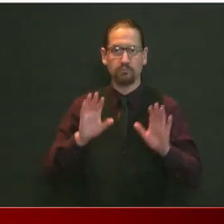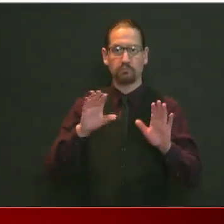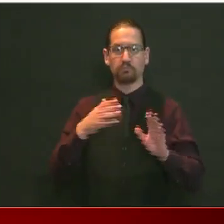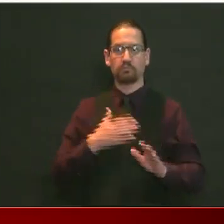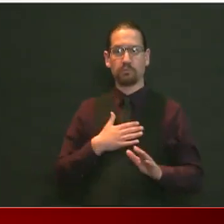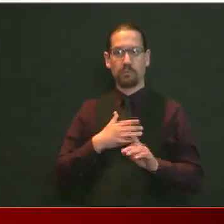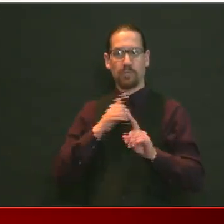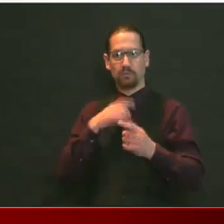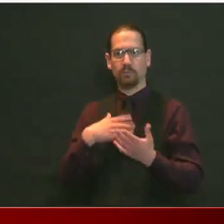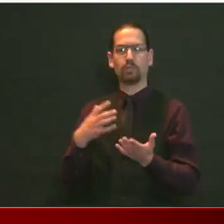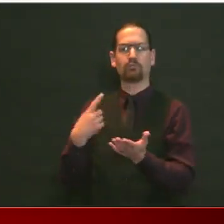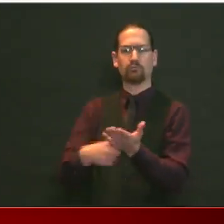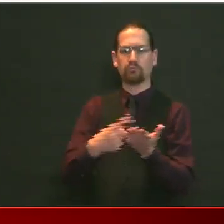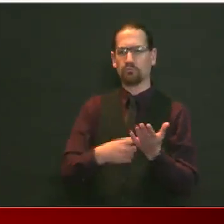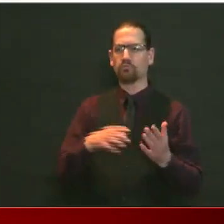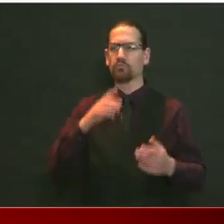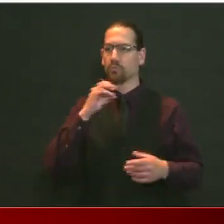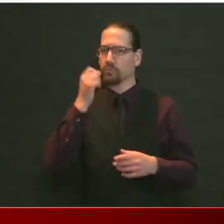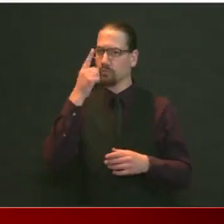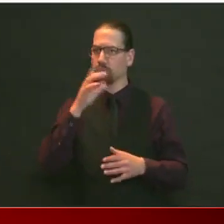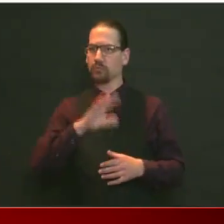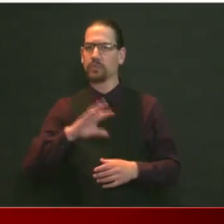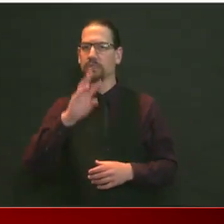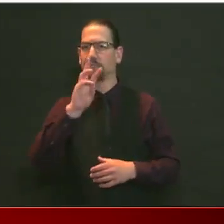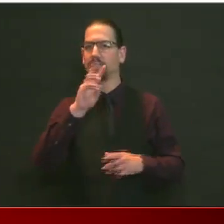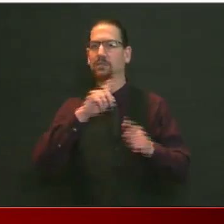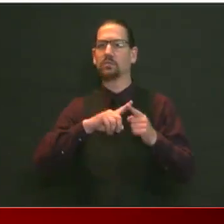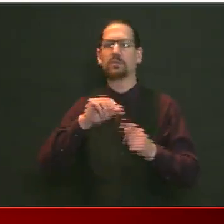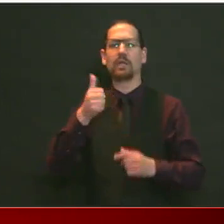I TALK TO EMPLOYERS EVERY DAY. I TRY TO TALK TO SIX TO